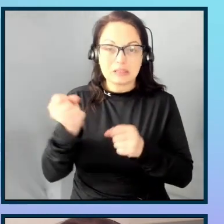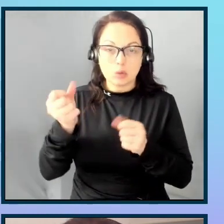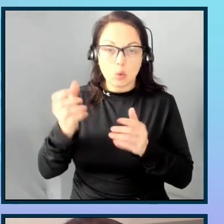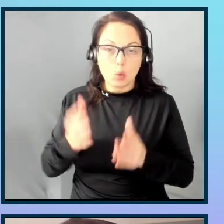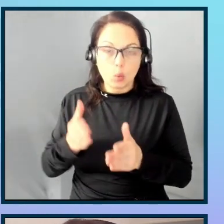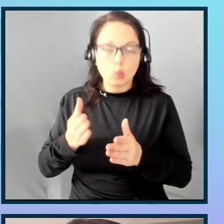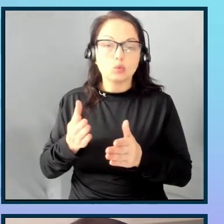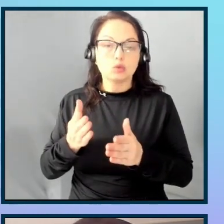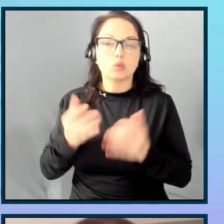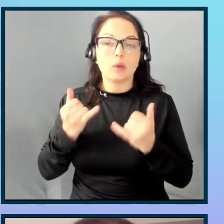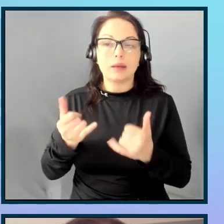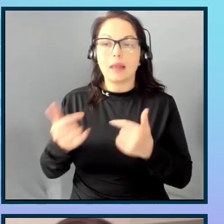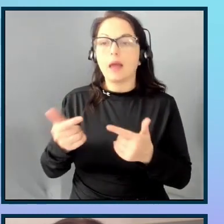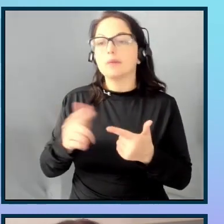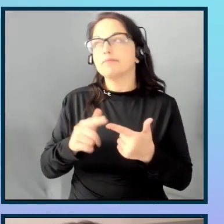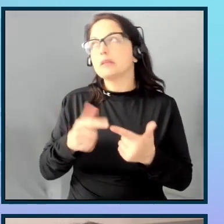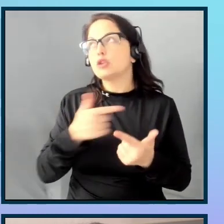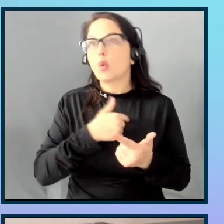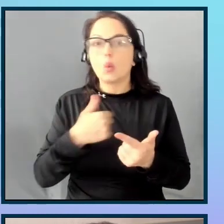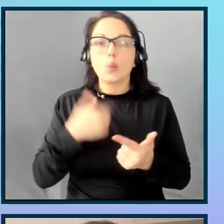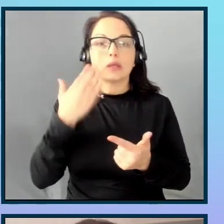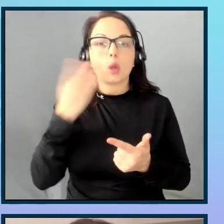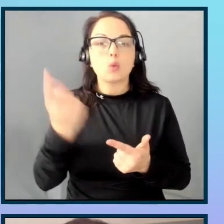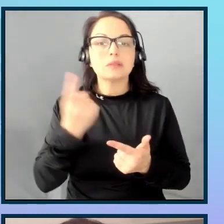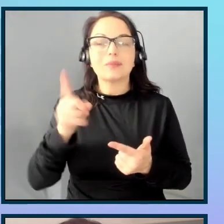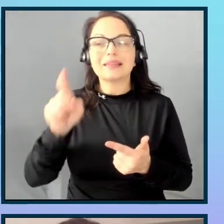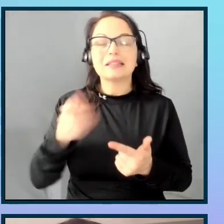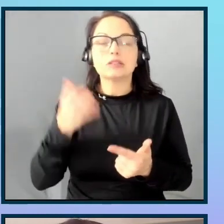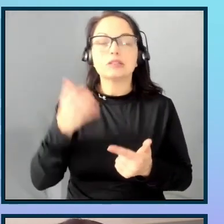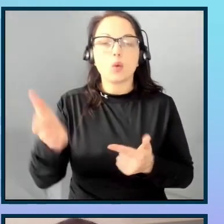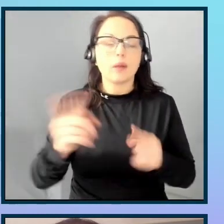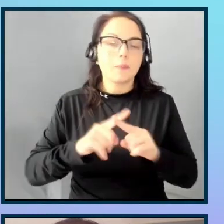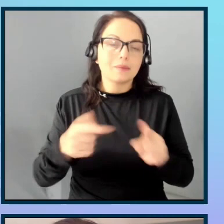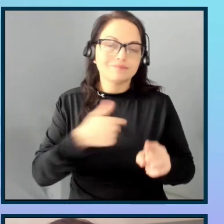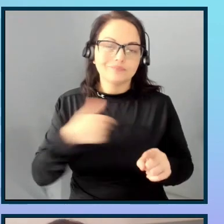We don't know what to put there yet. There's exploratory, which is very early.